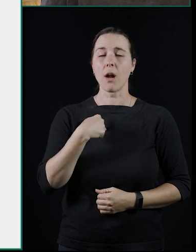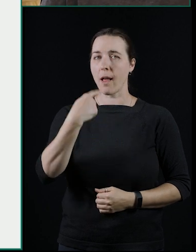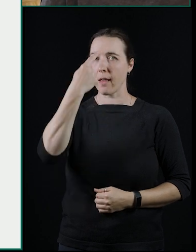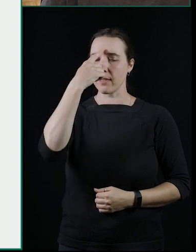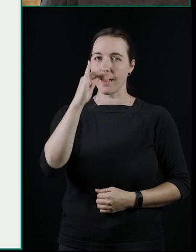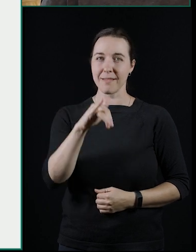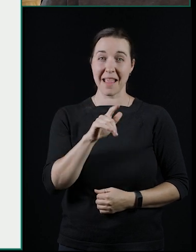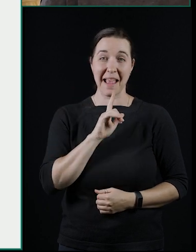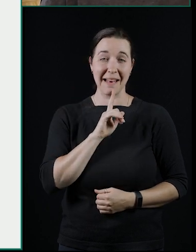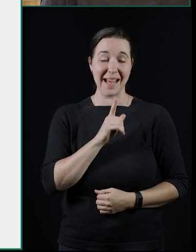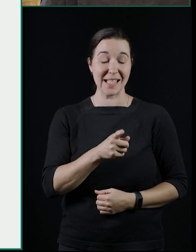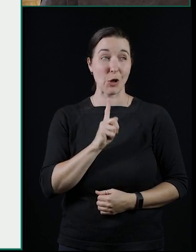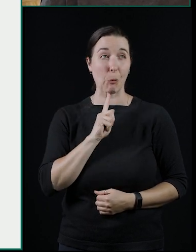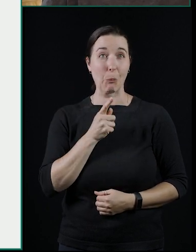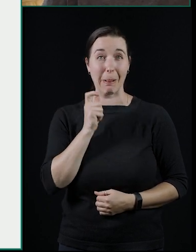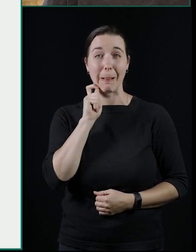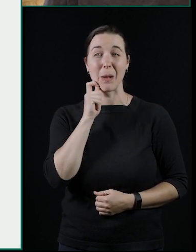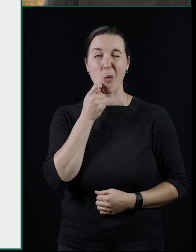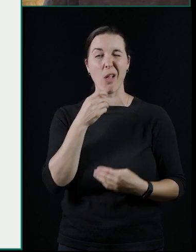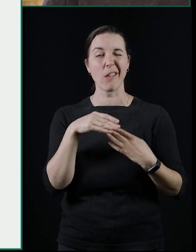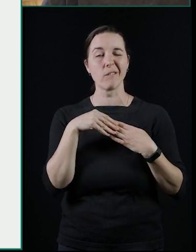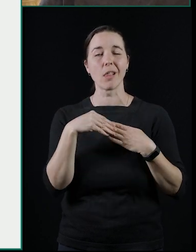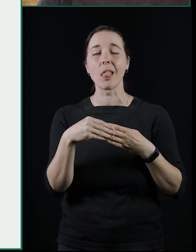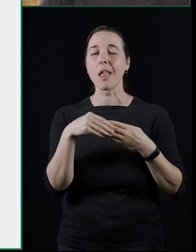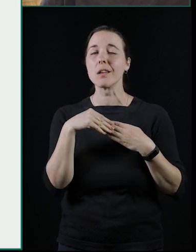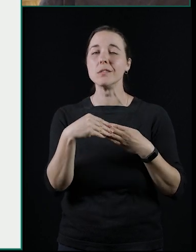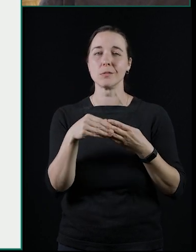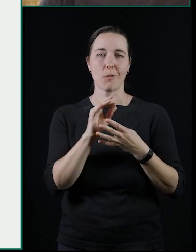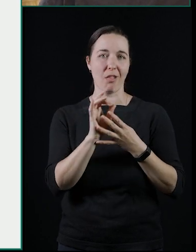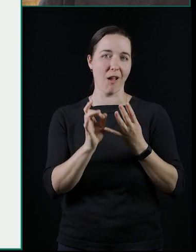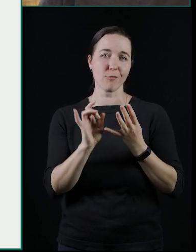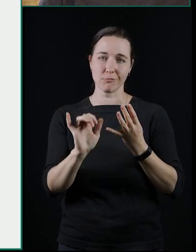So I think that's a super cool, flexible thing